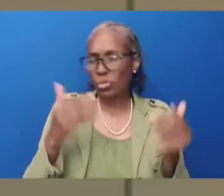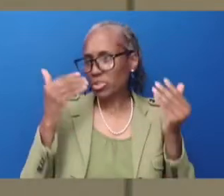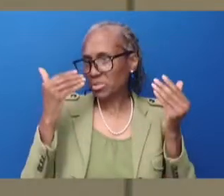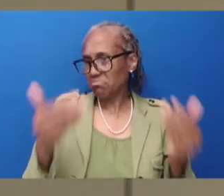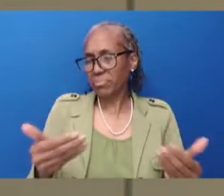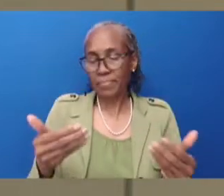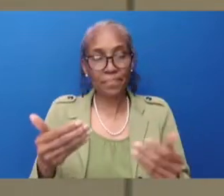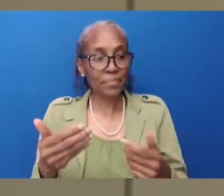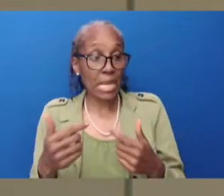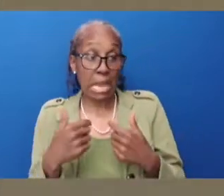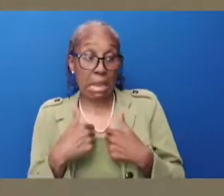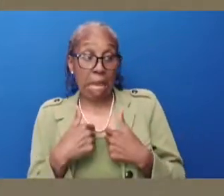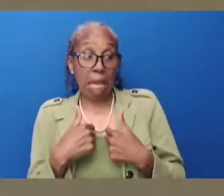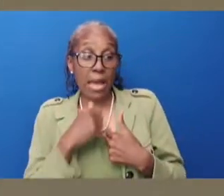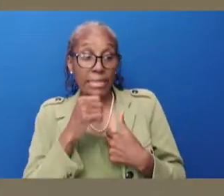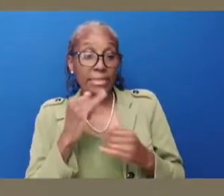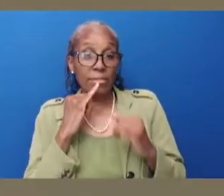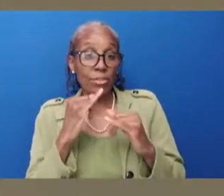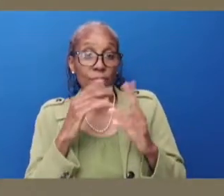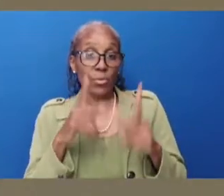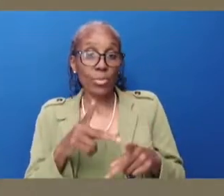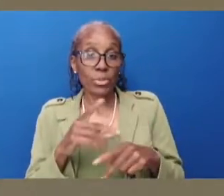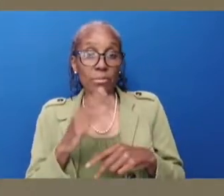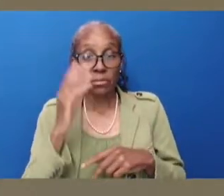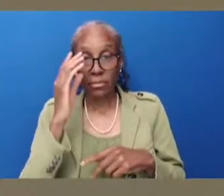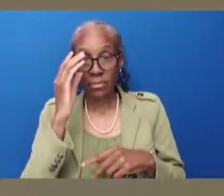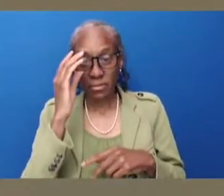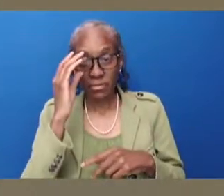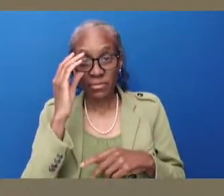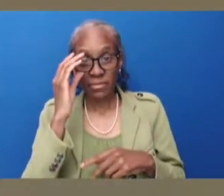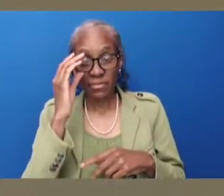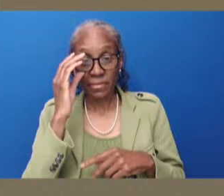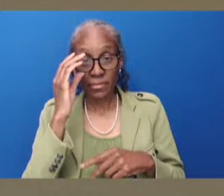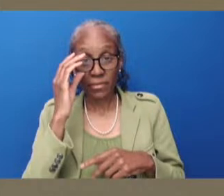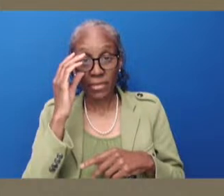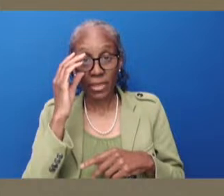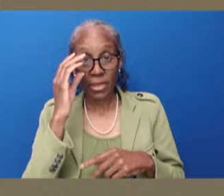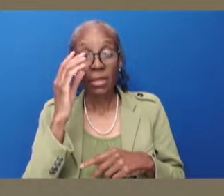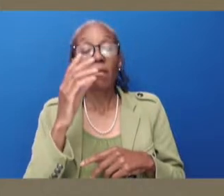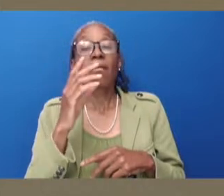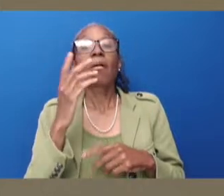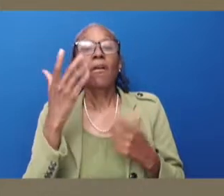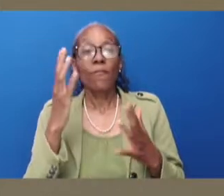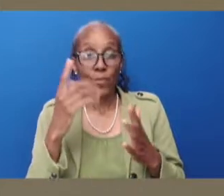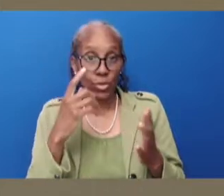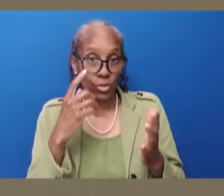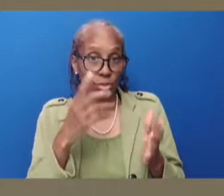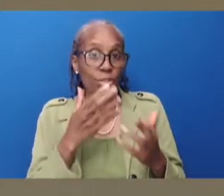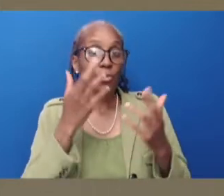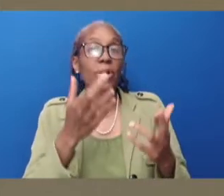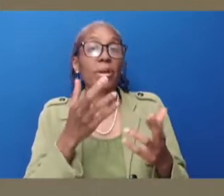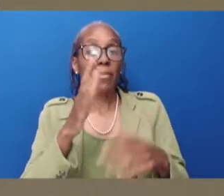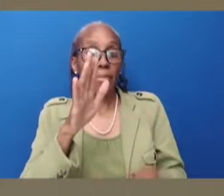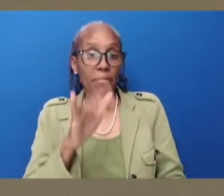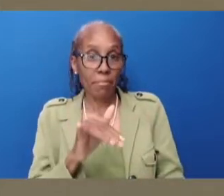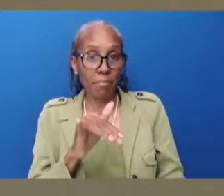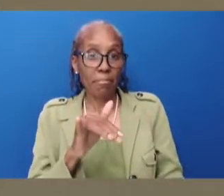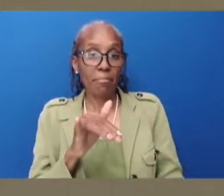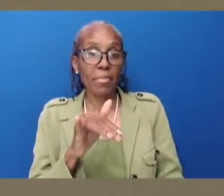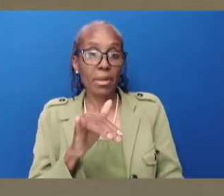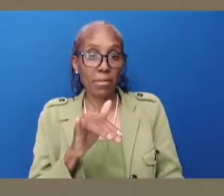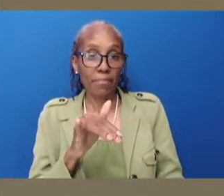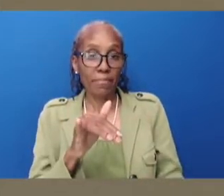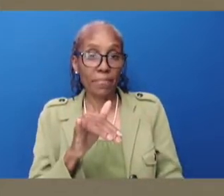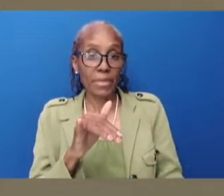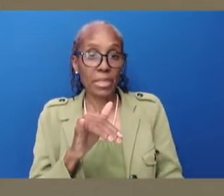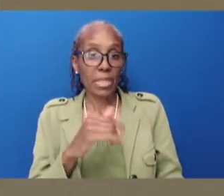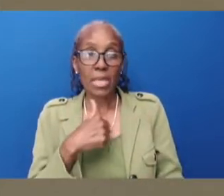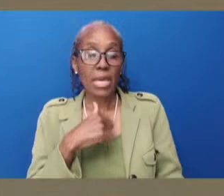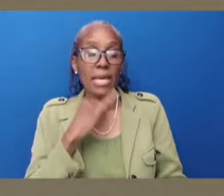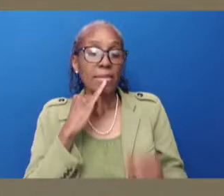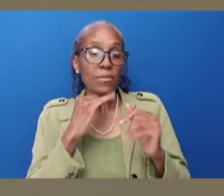DID YOU INTERVIEW THE PERSON OR